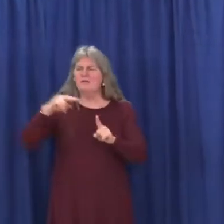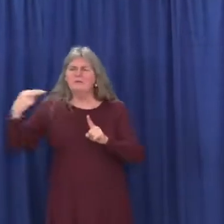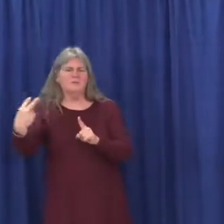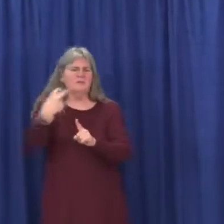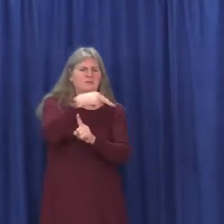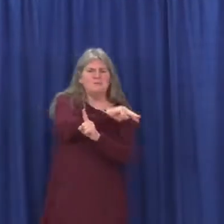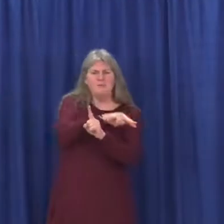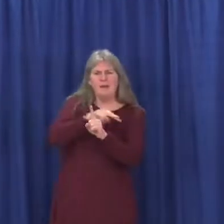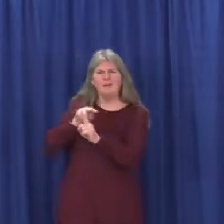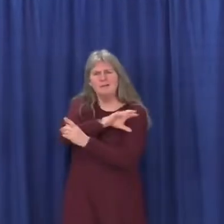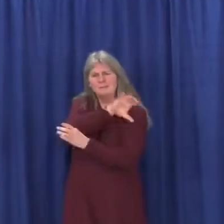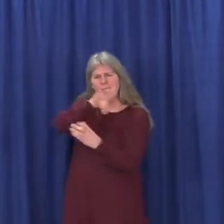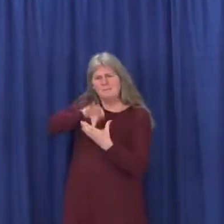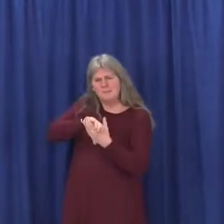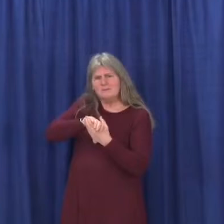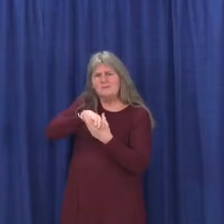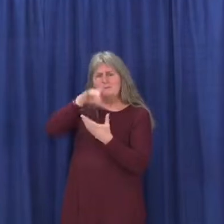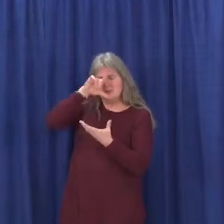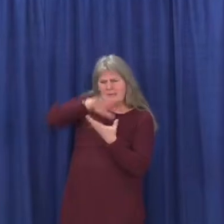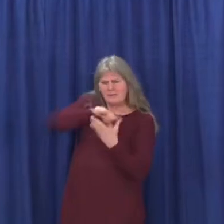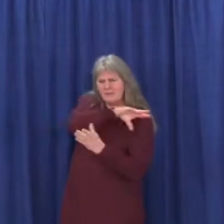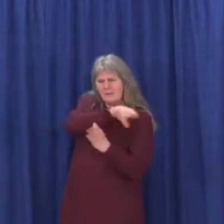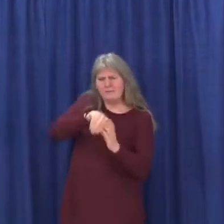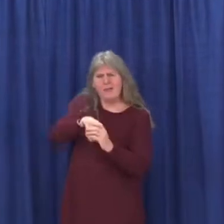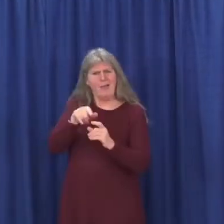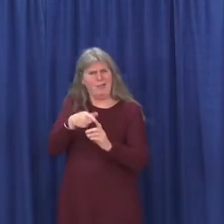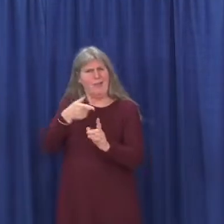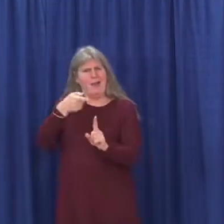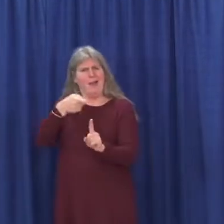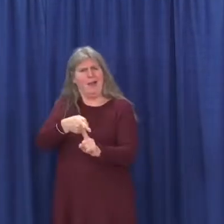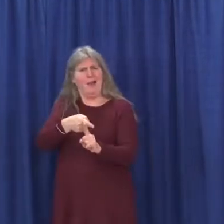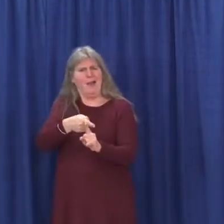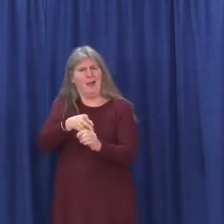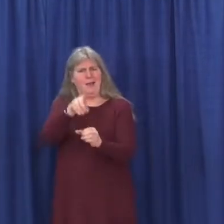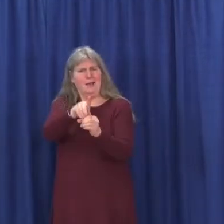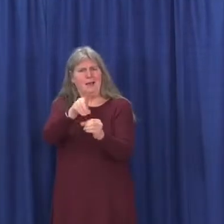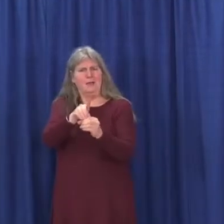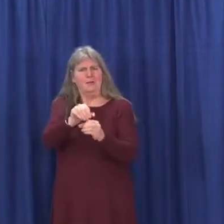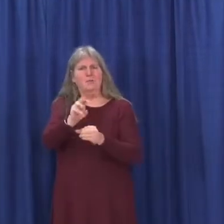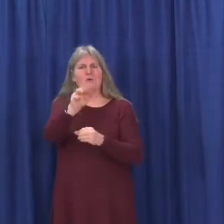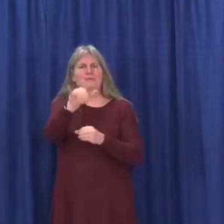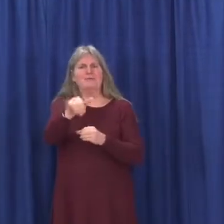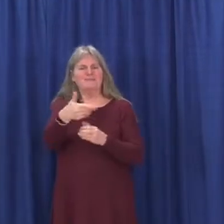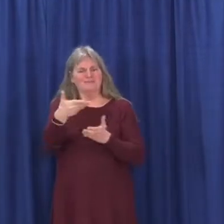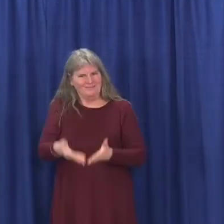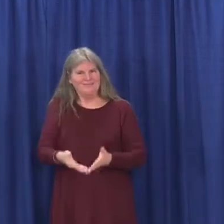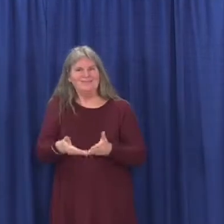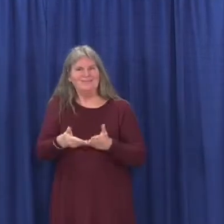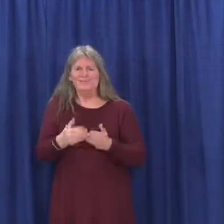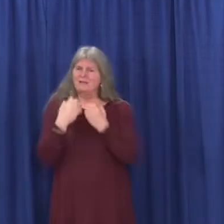hallmarks of our democracy and things that I myself hold dear. And this should never be at